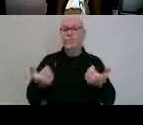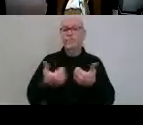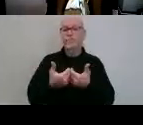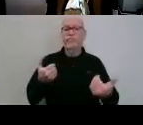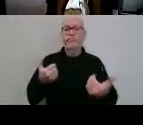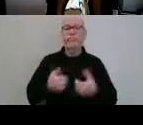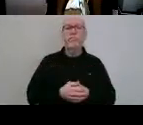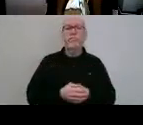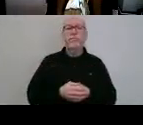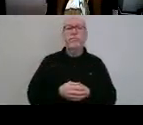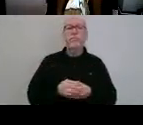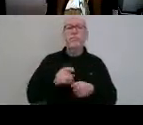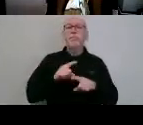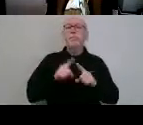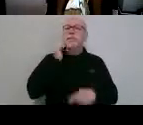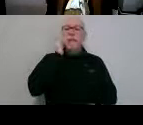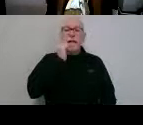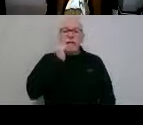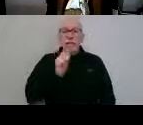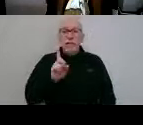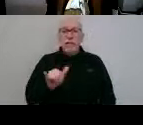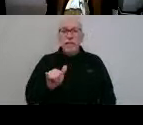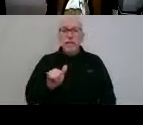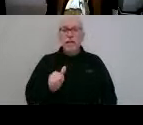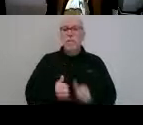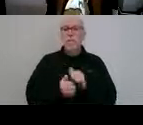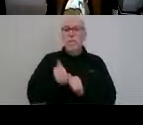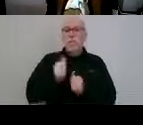But every day the most translated words in the world